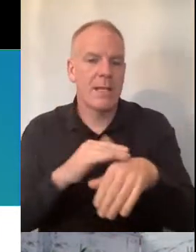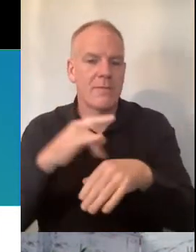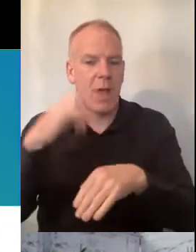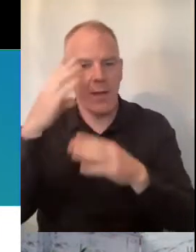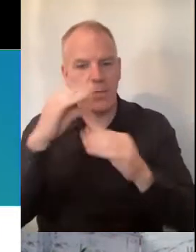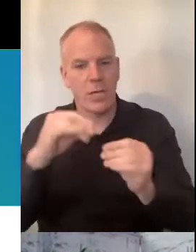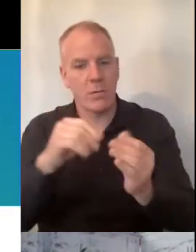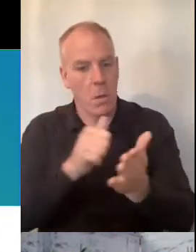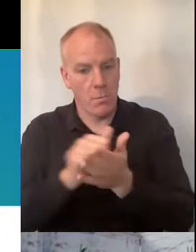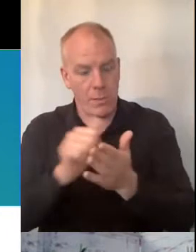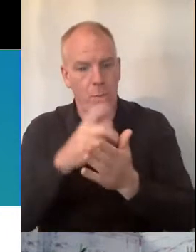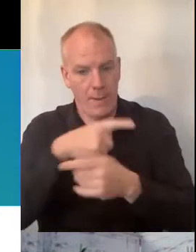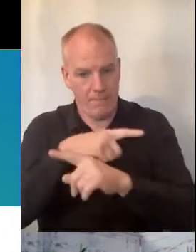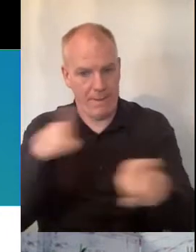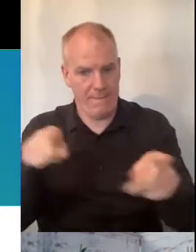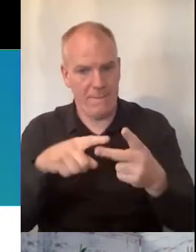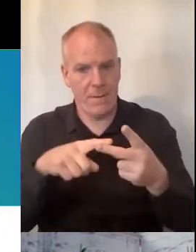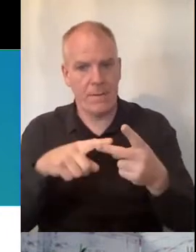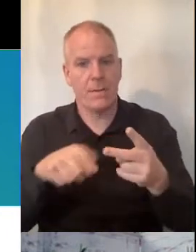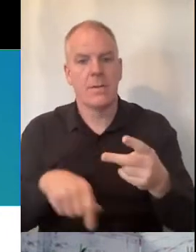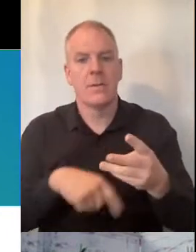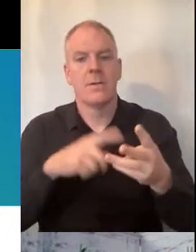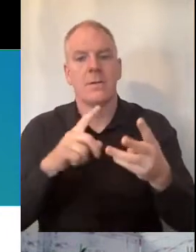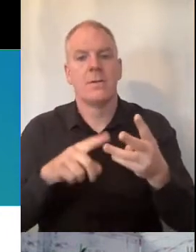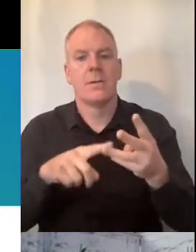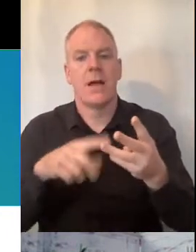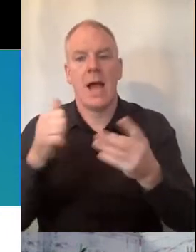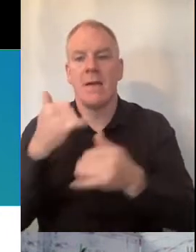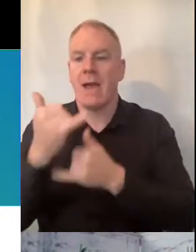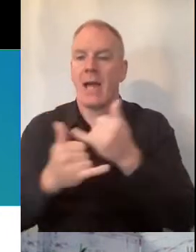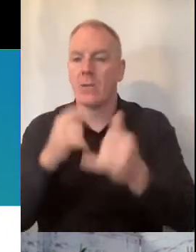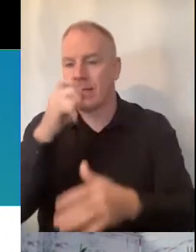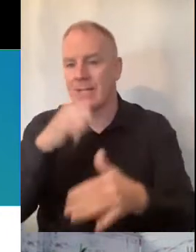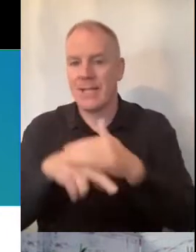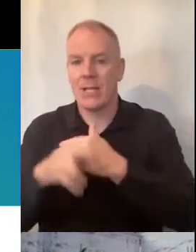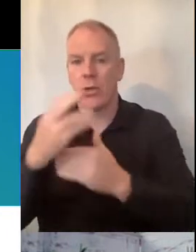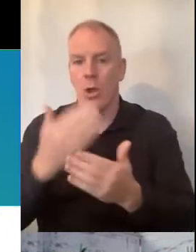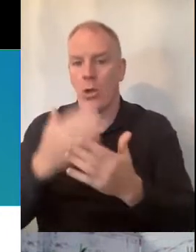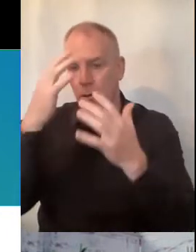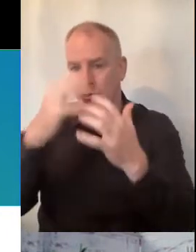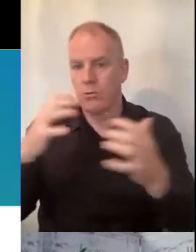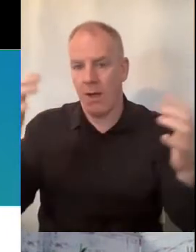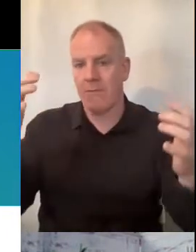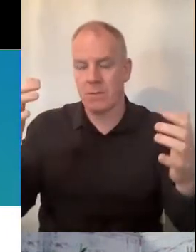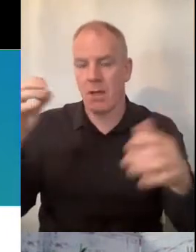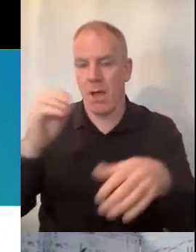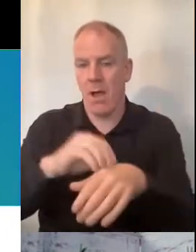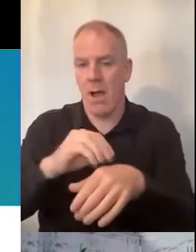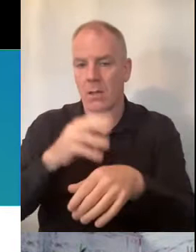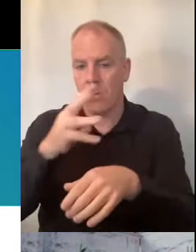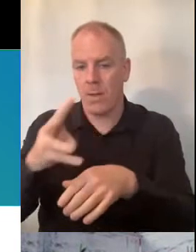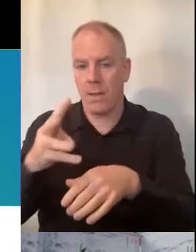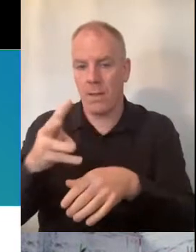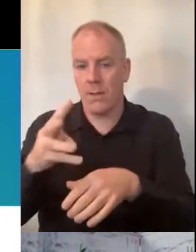I will again share that and we'll have an annual teaching and learning conference in.